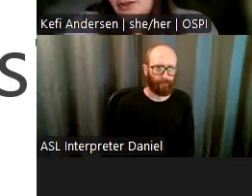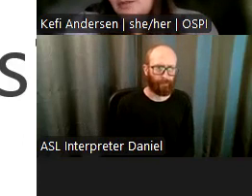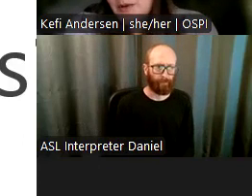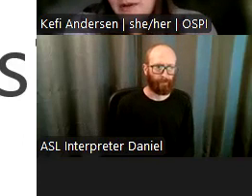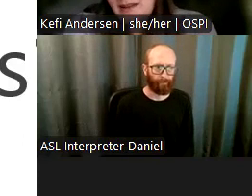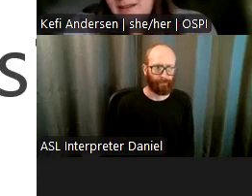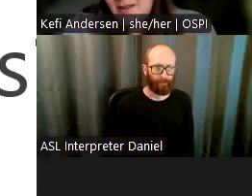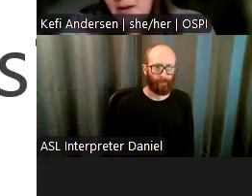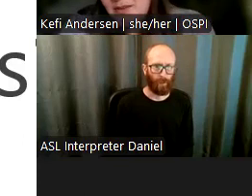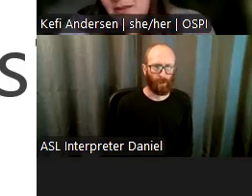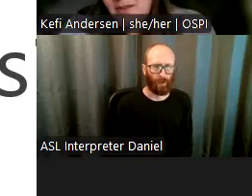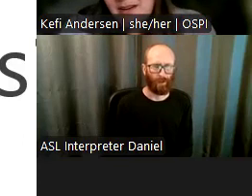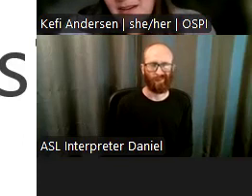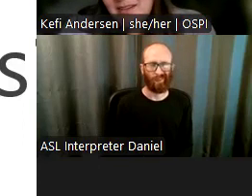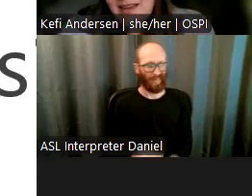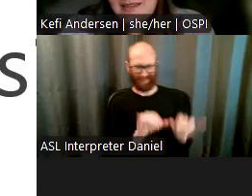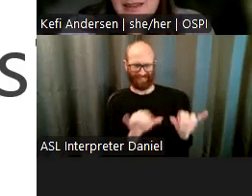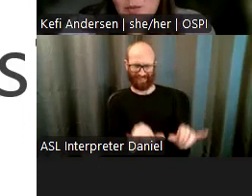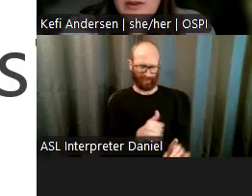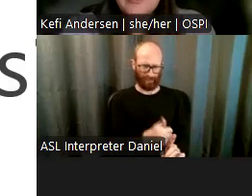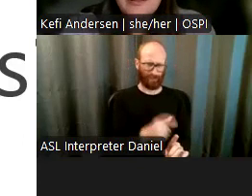shouldn't be what stands in the way of students finding success and Washington